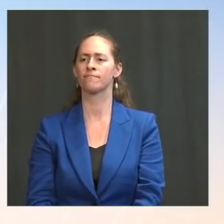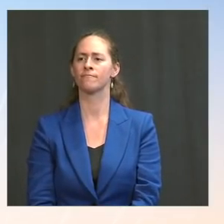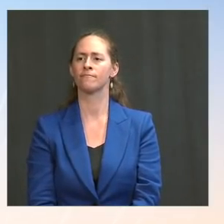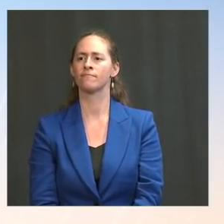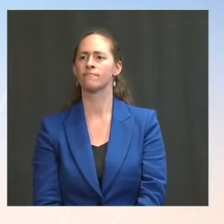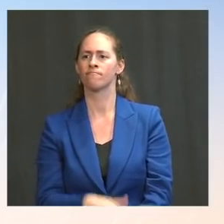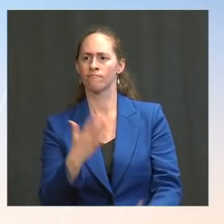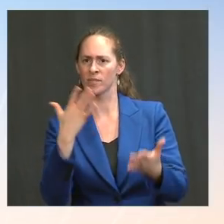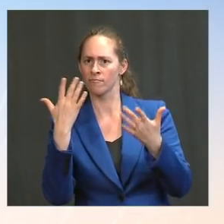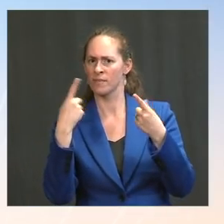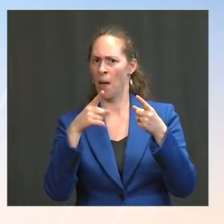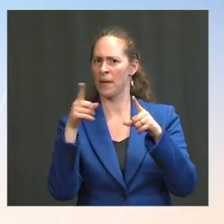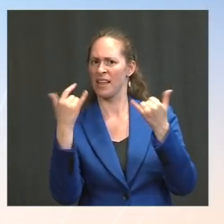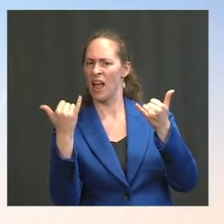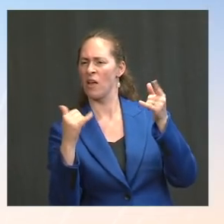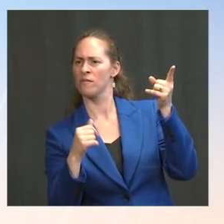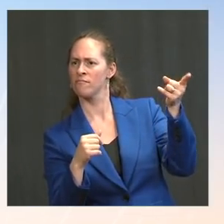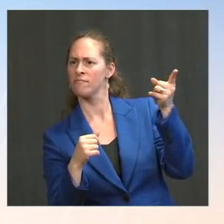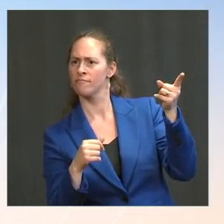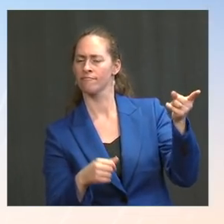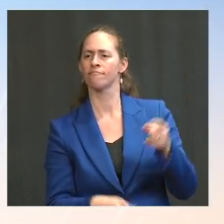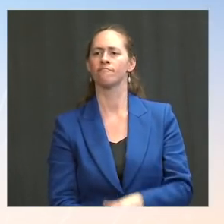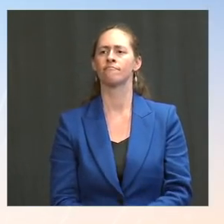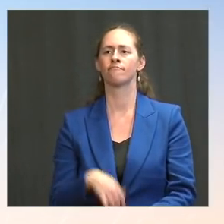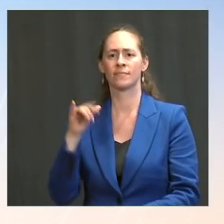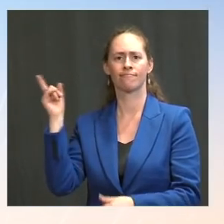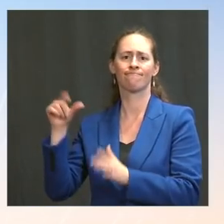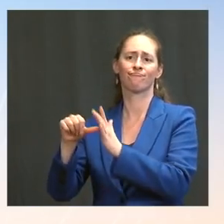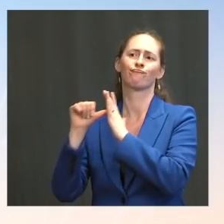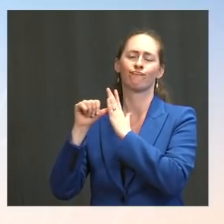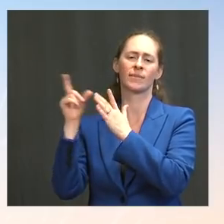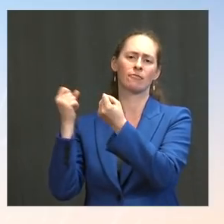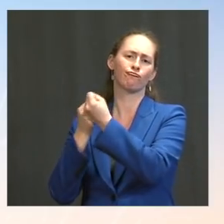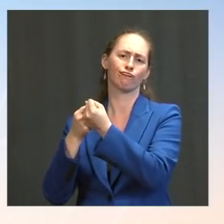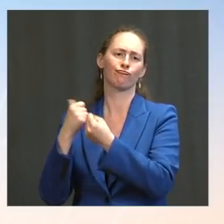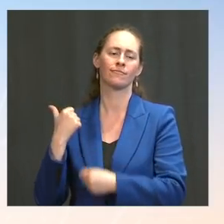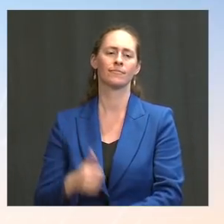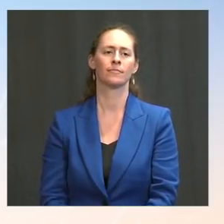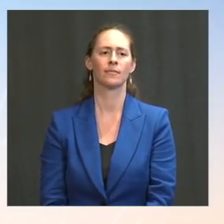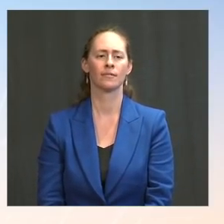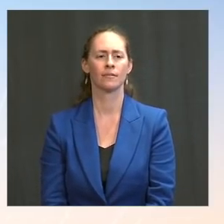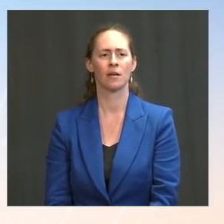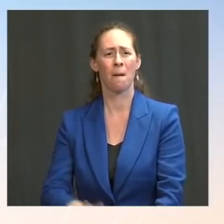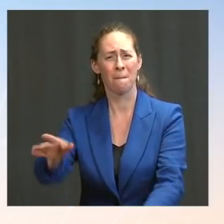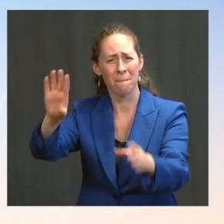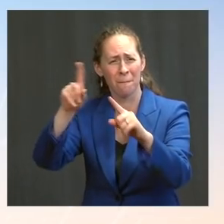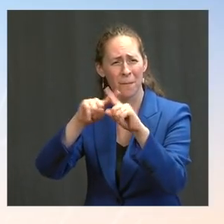something the President certainly applauds and supports. The Press: But it's going to take until at least 2023 to get much of this implemented. And we've got a bill in the Senate